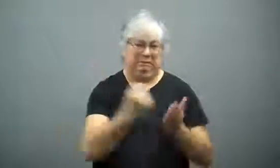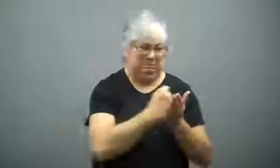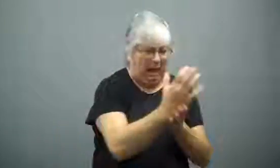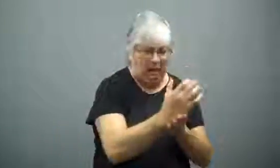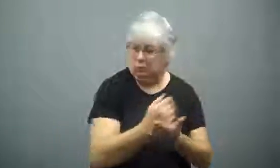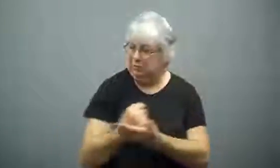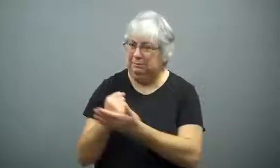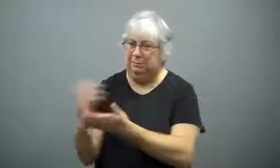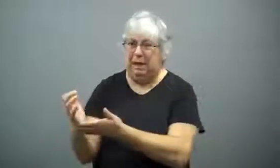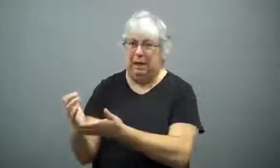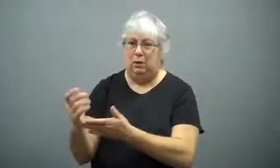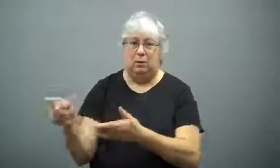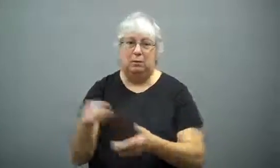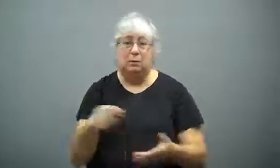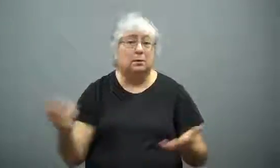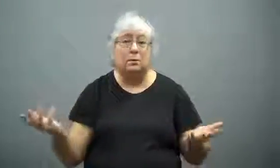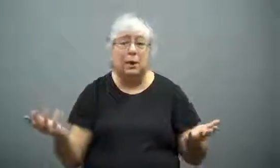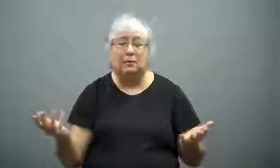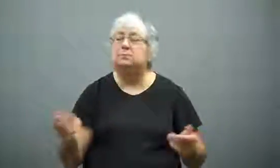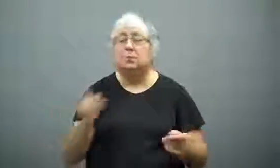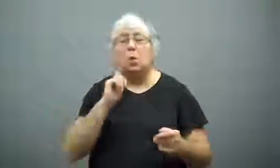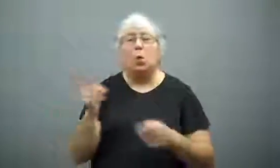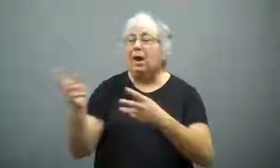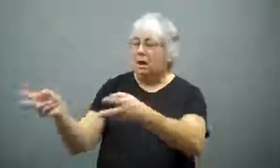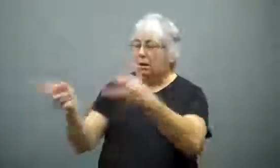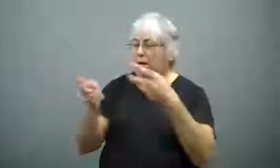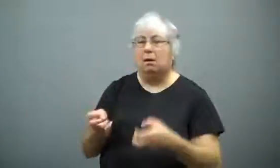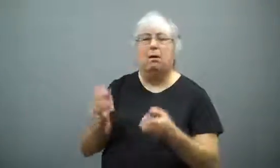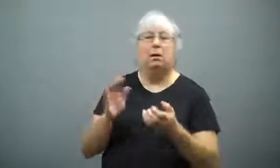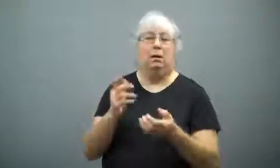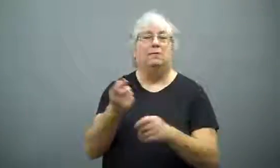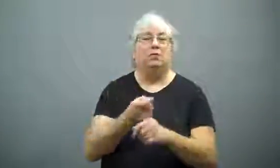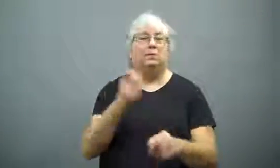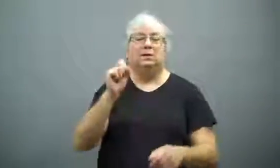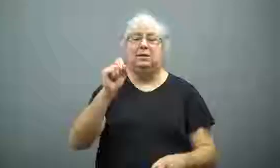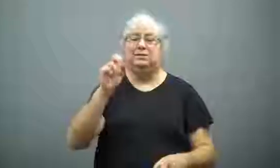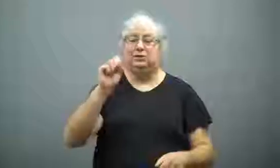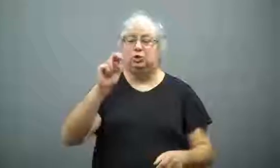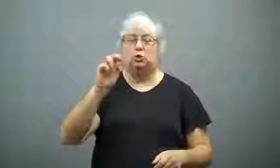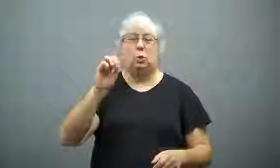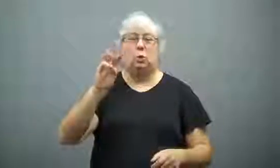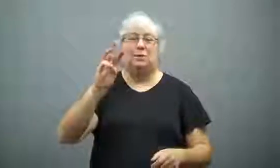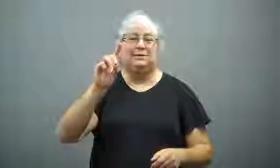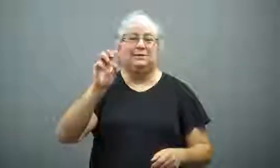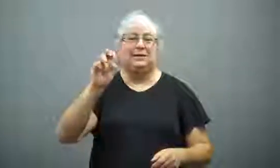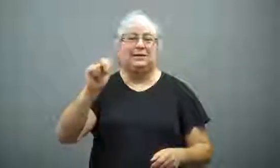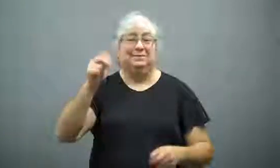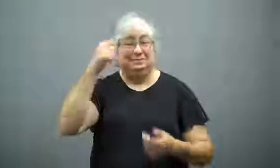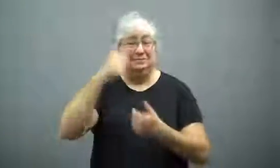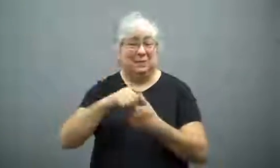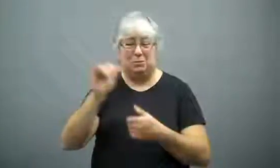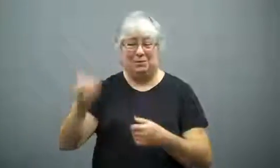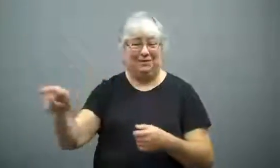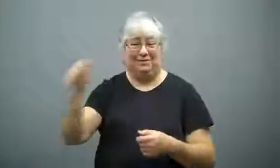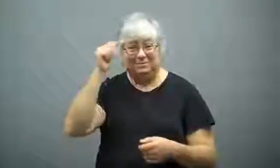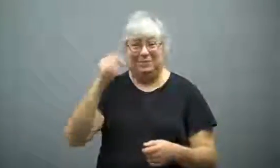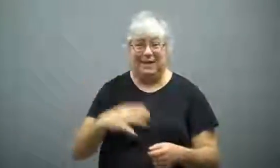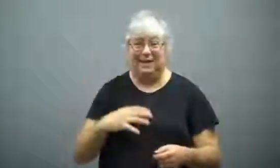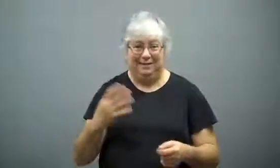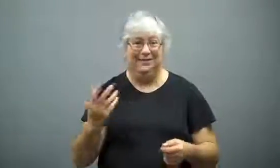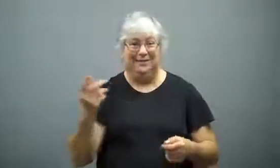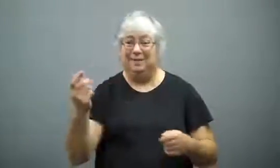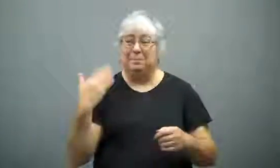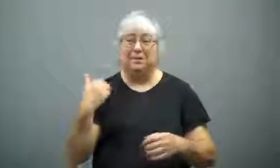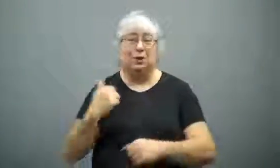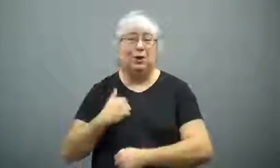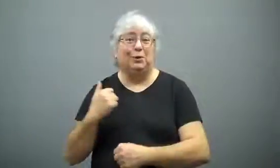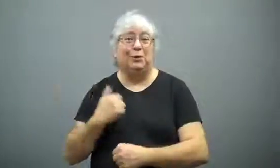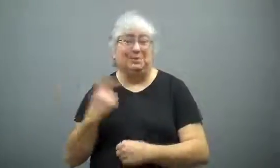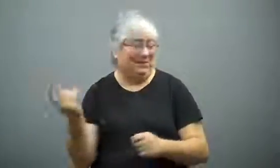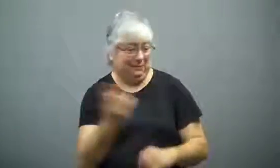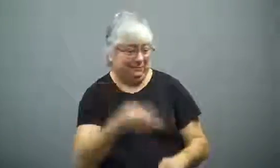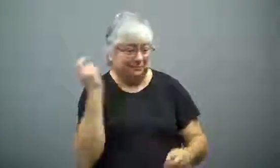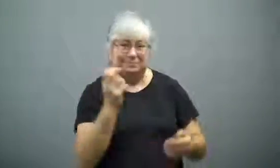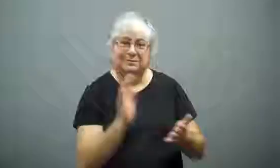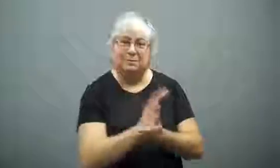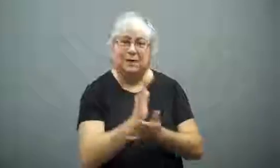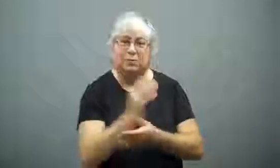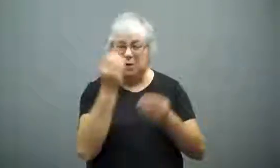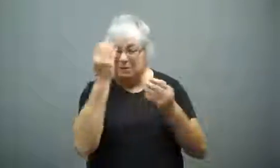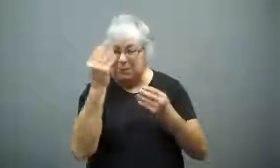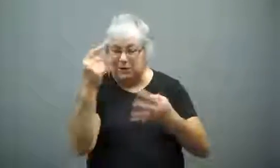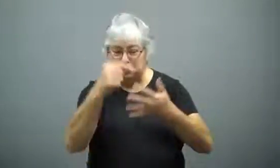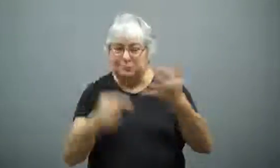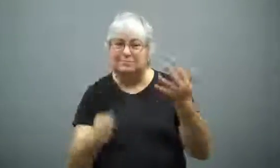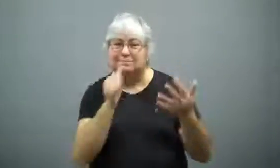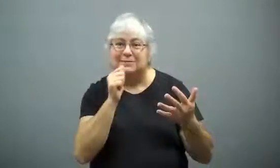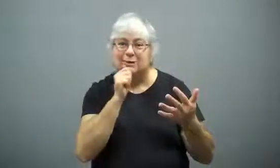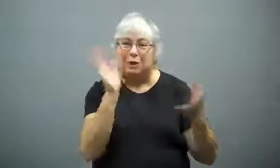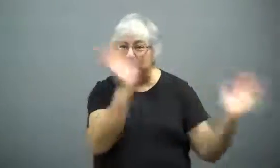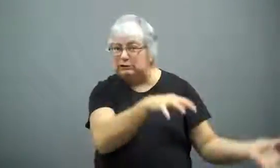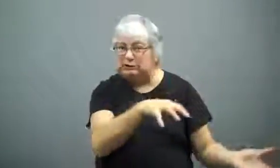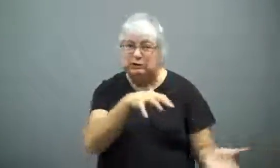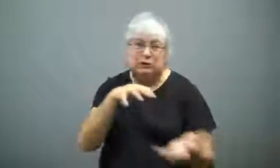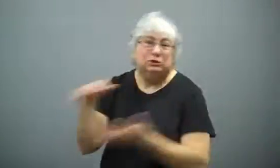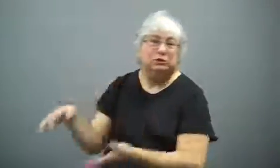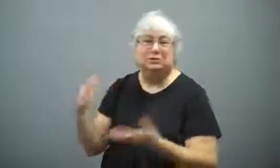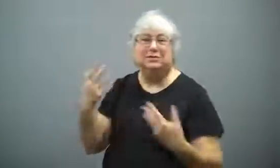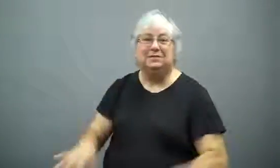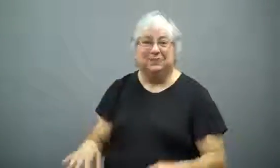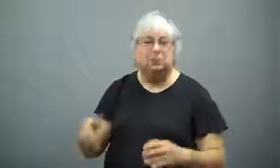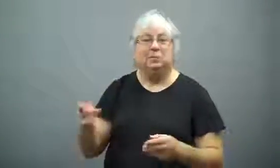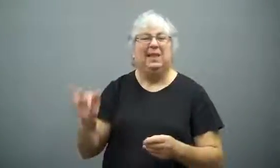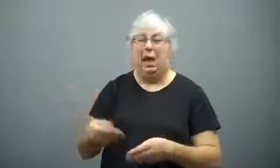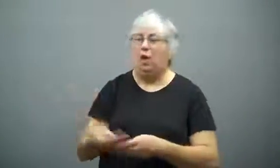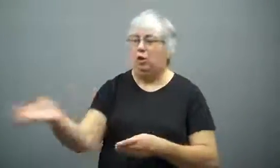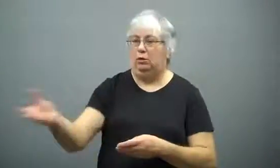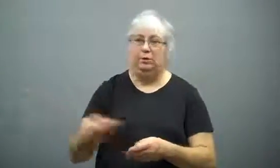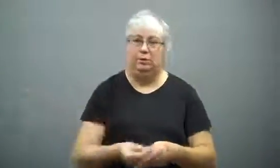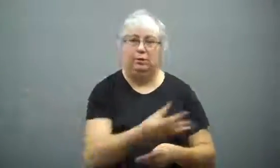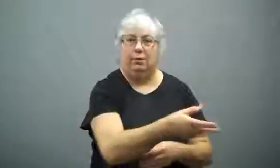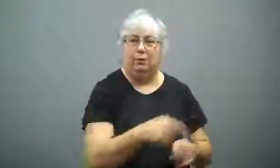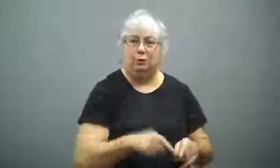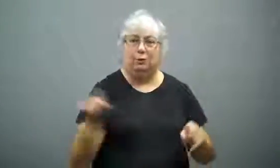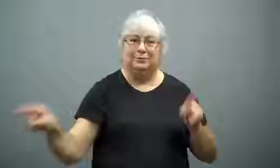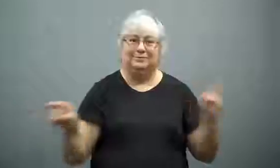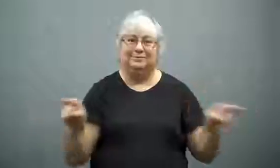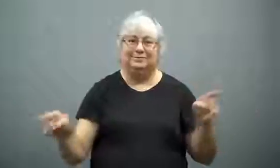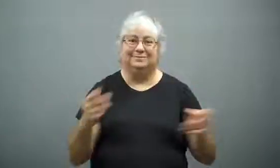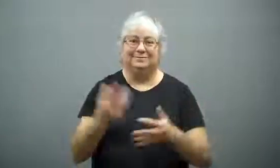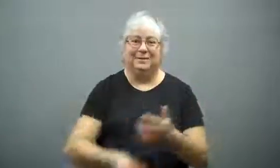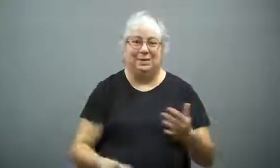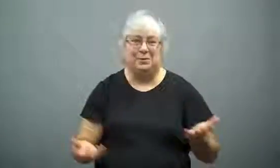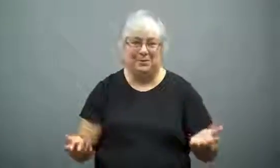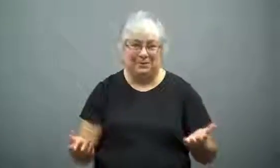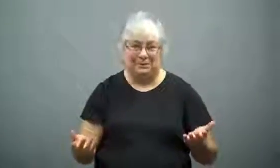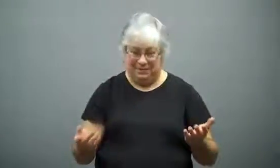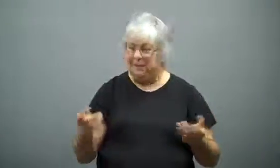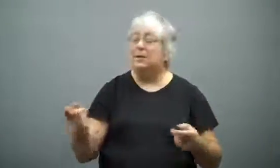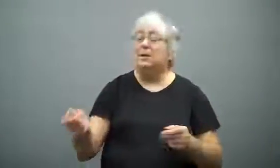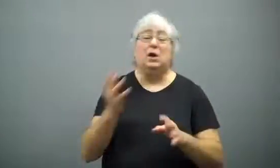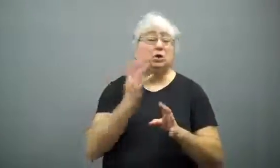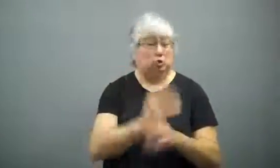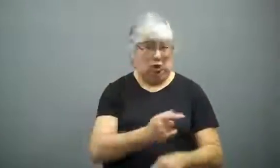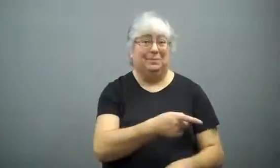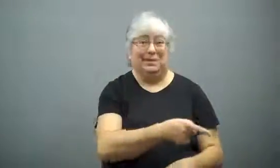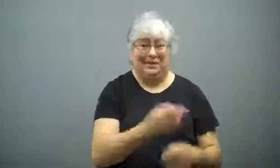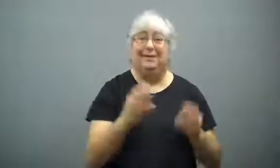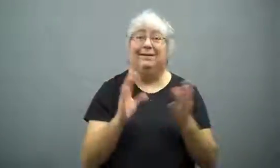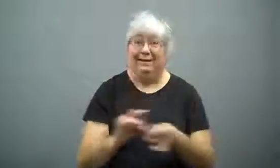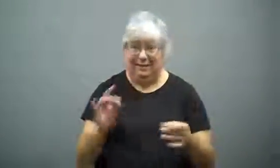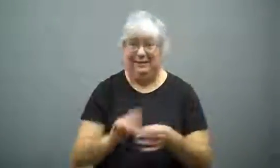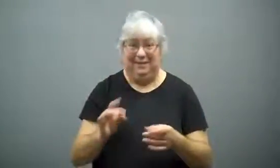featured stories based on documents obtained from Snowden.